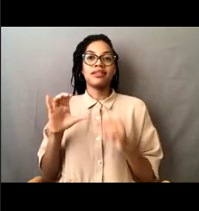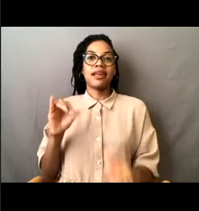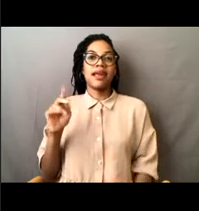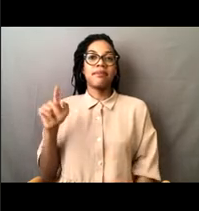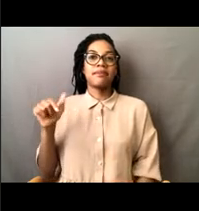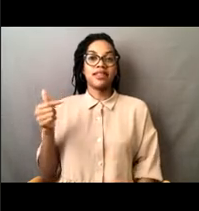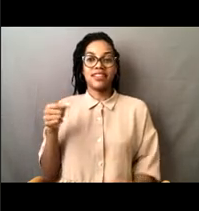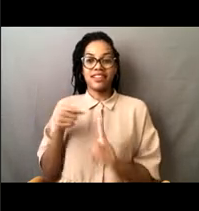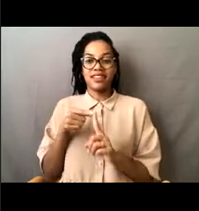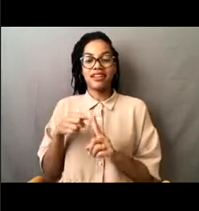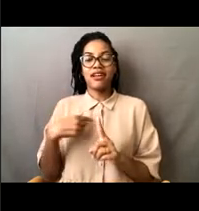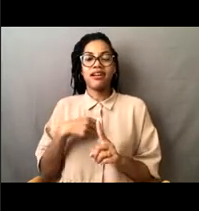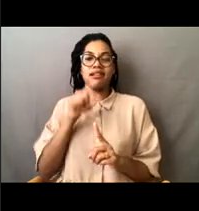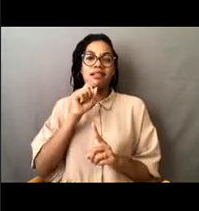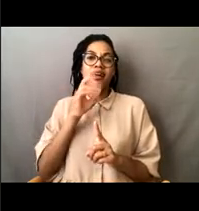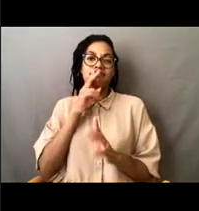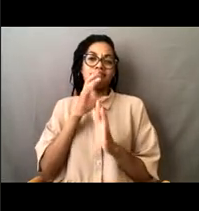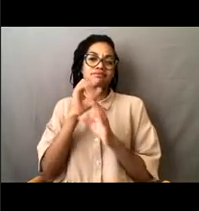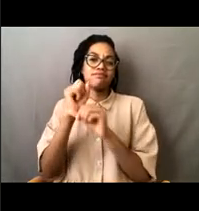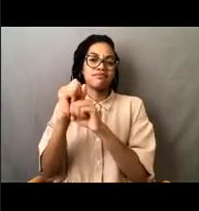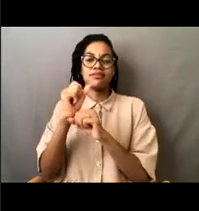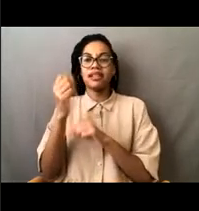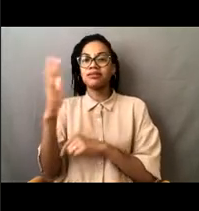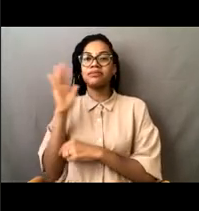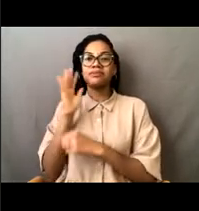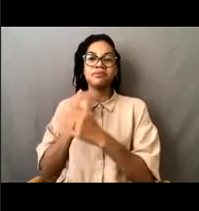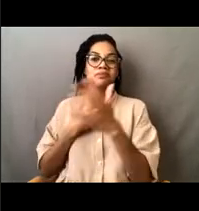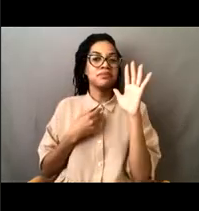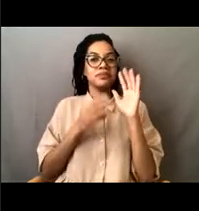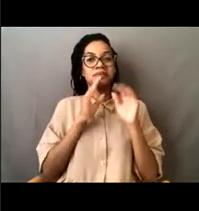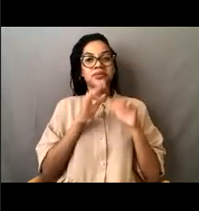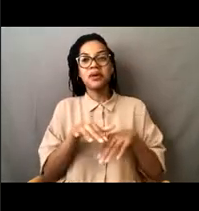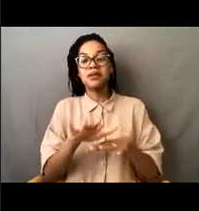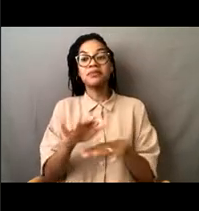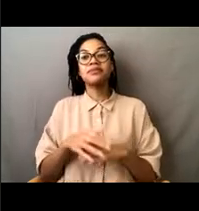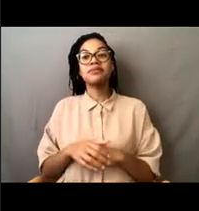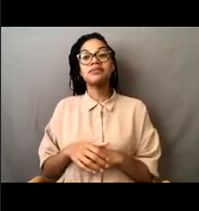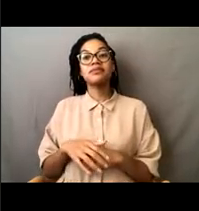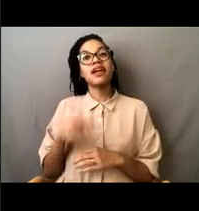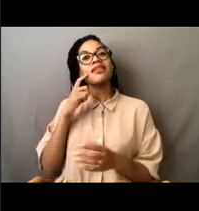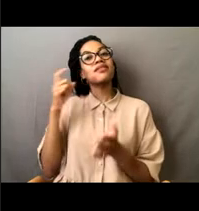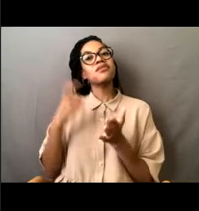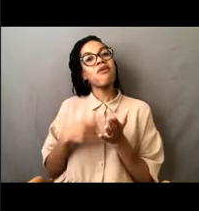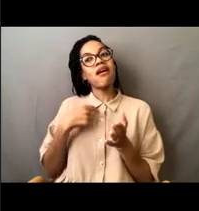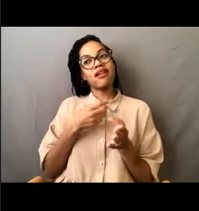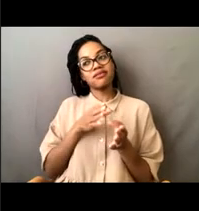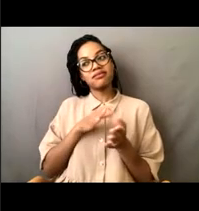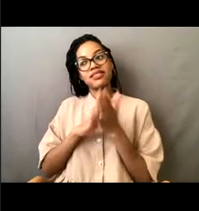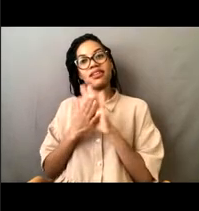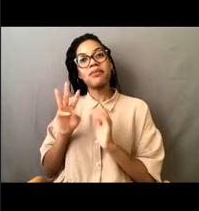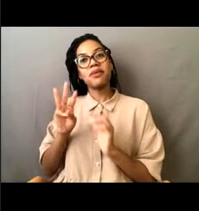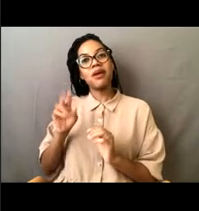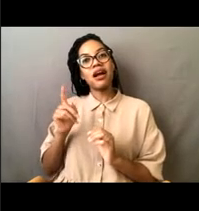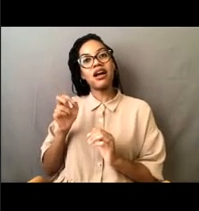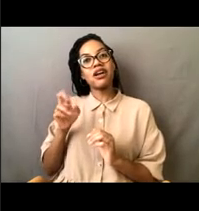in being out in nature as a kiddo, and maybe I didn't know this was going to be the career that I was in as a watershed scientist and educator,